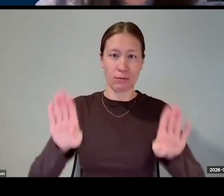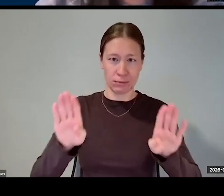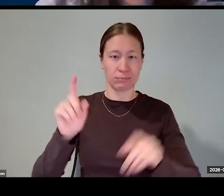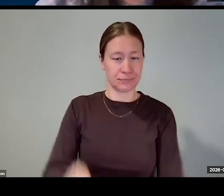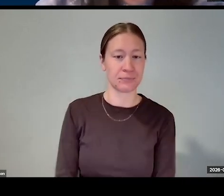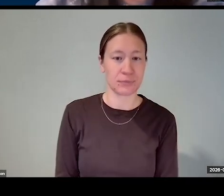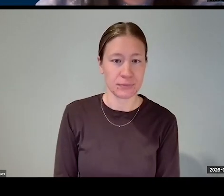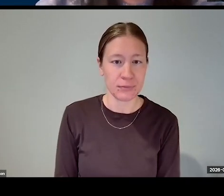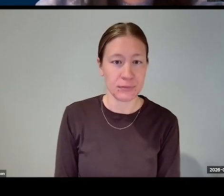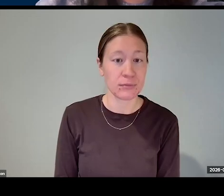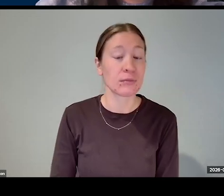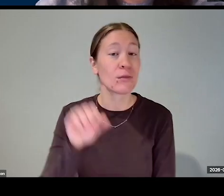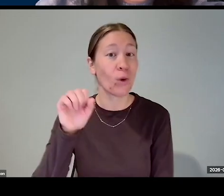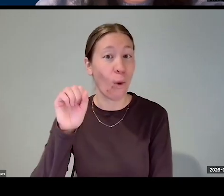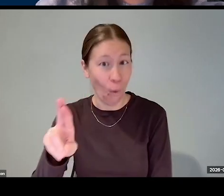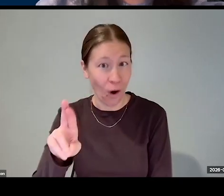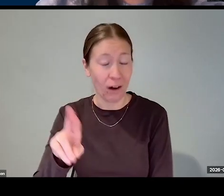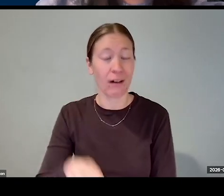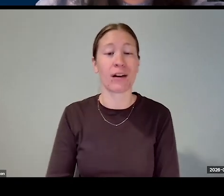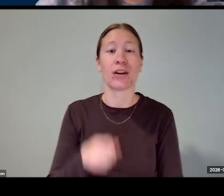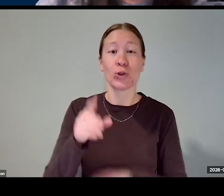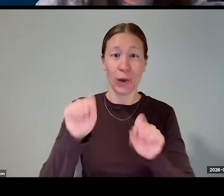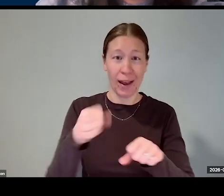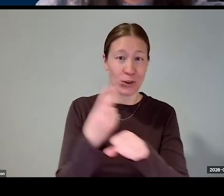or you can pull what is called the hex code